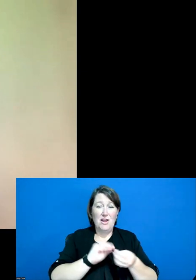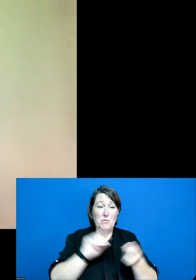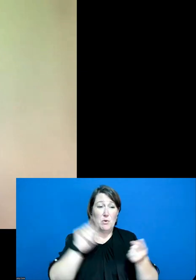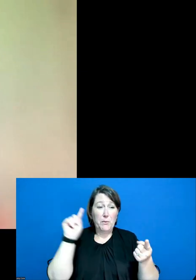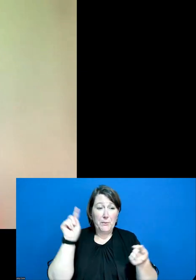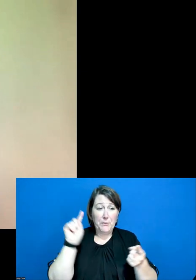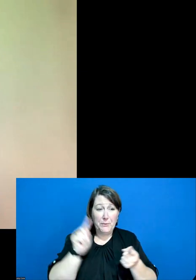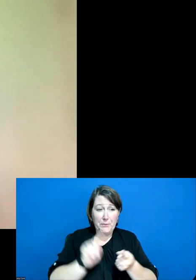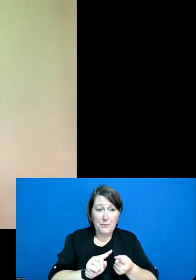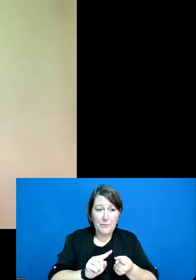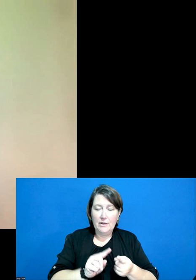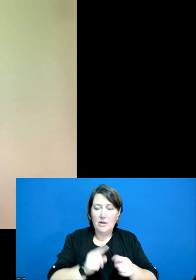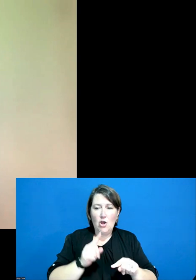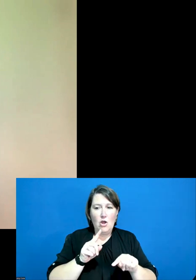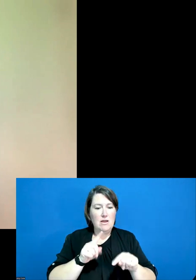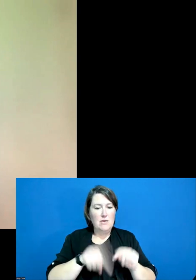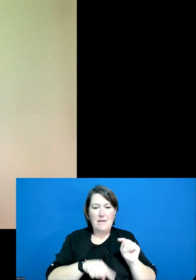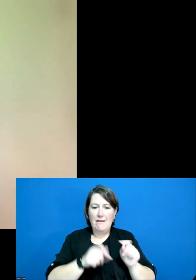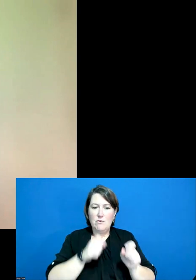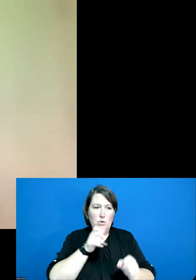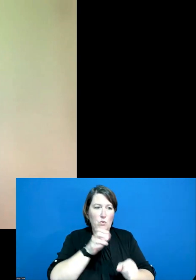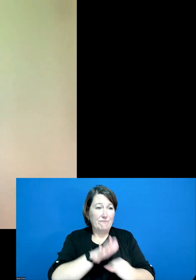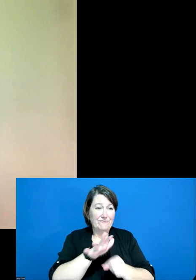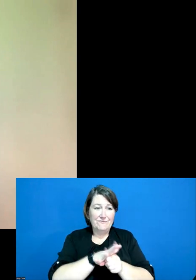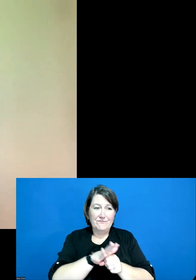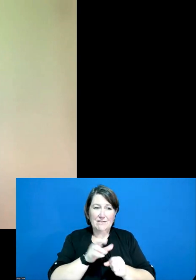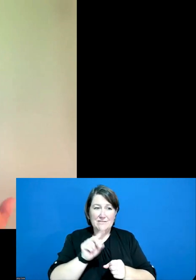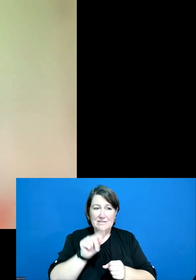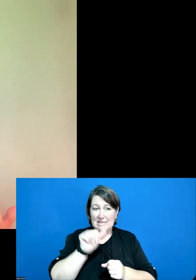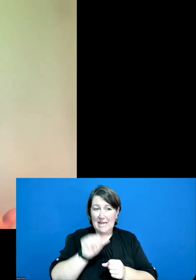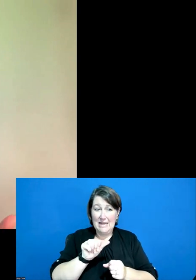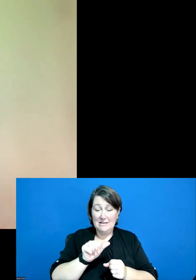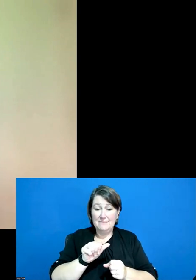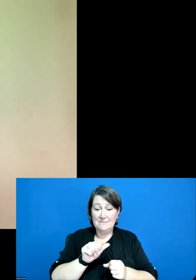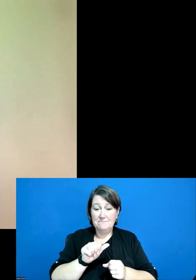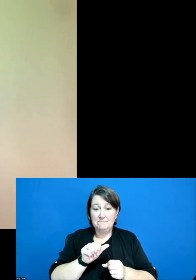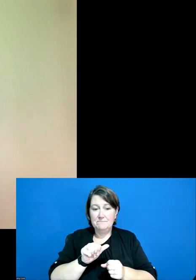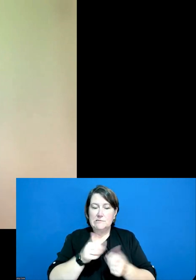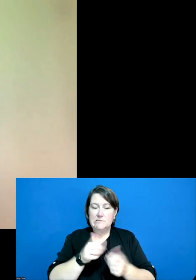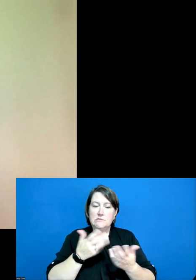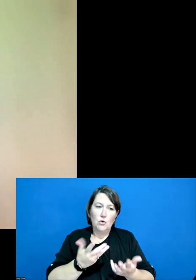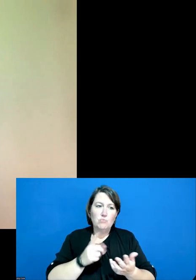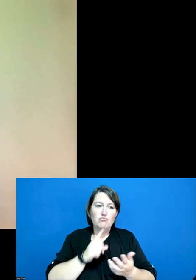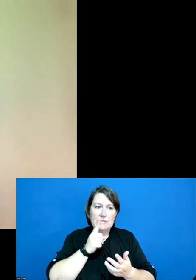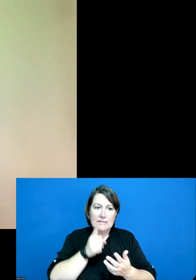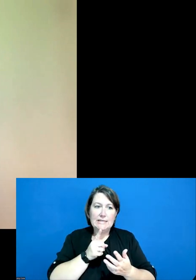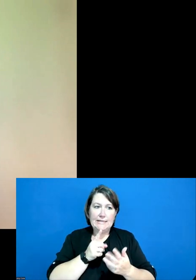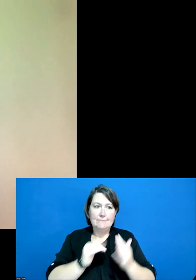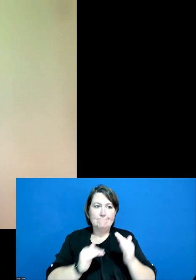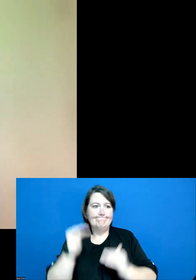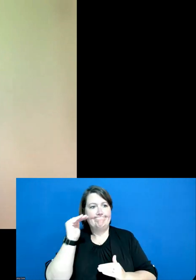and we often can't we don't have enough data to look at it. And so this puts them at a disadvantage. So I don't know personally,